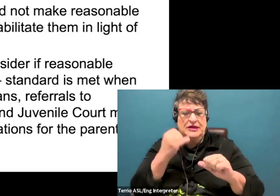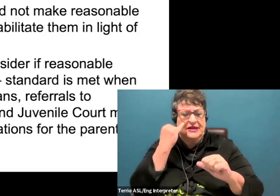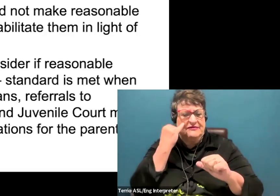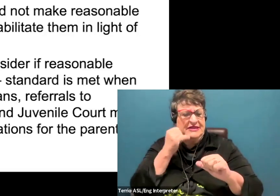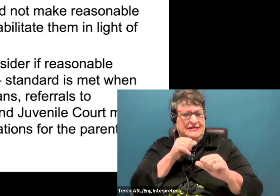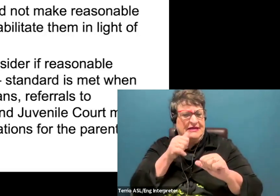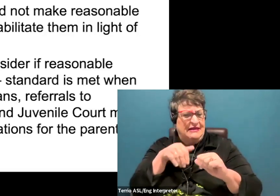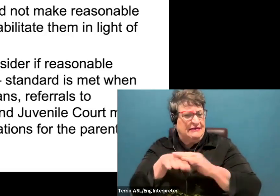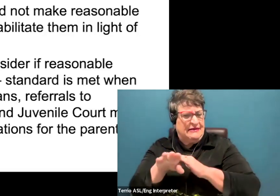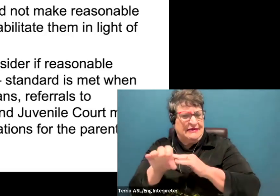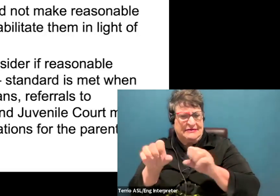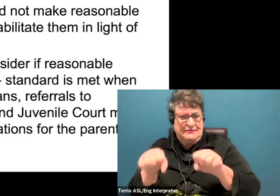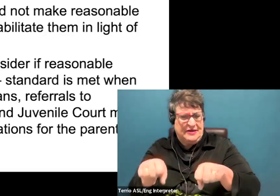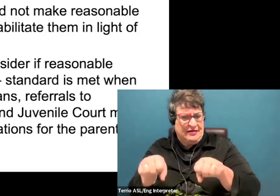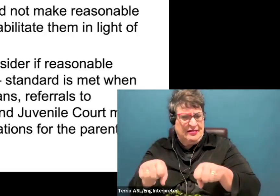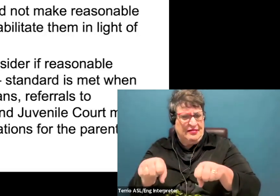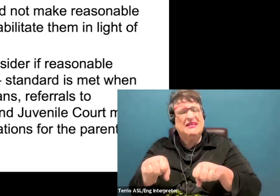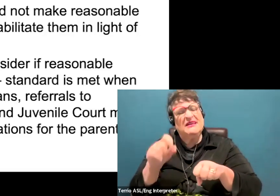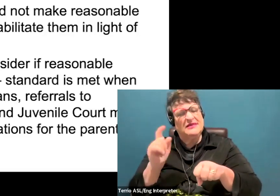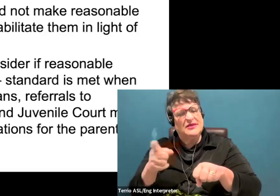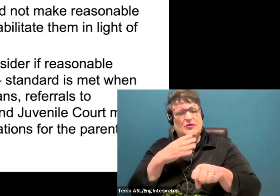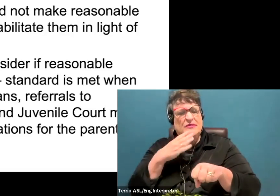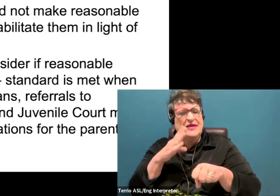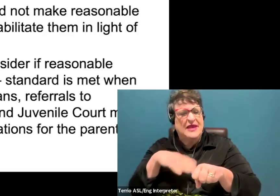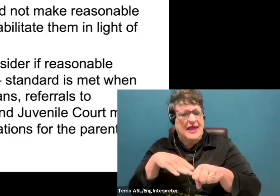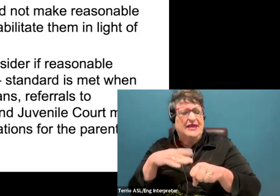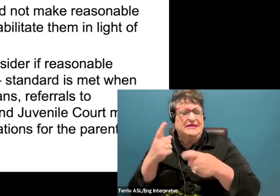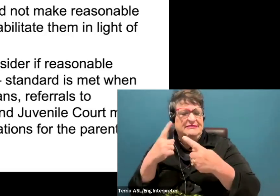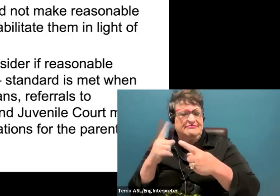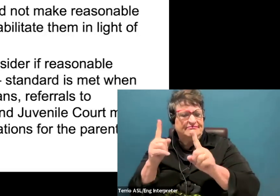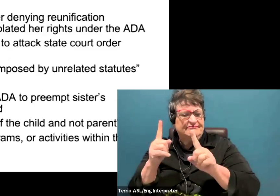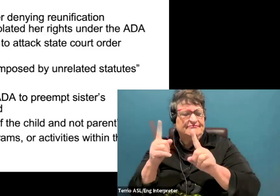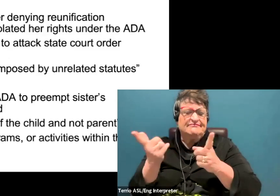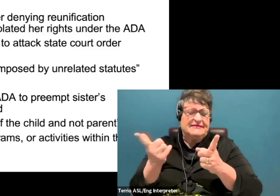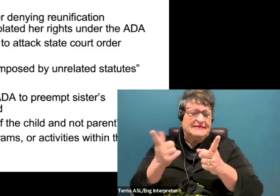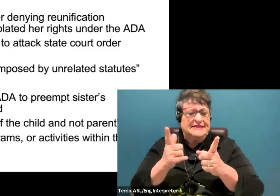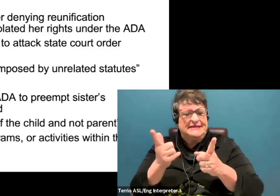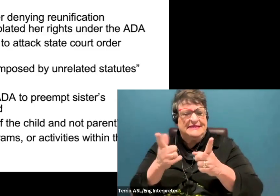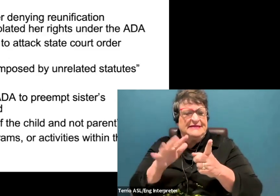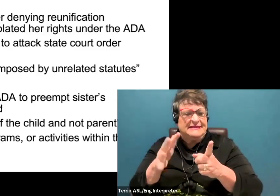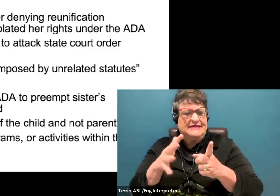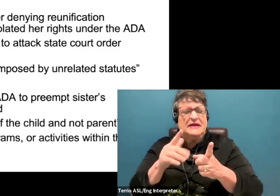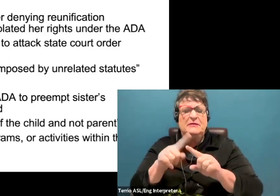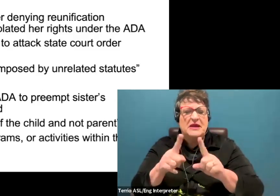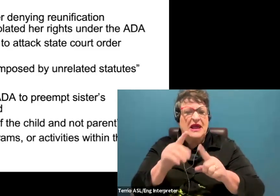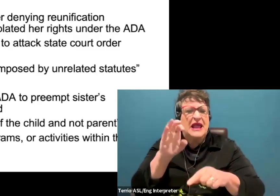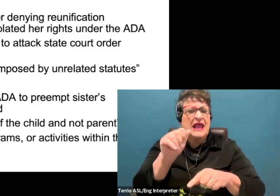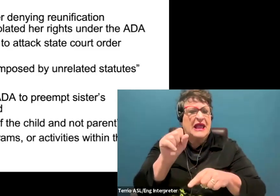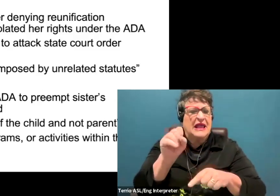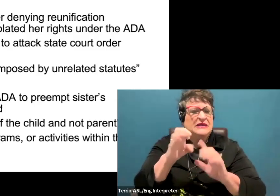Again, bad outcome, but really important case law. Now I'm turning it over to Kavya.